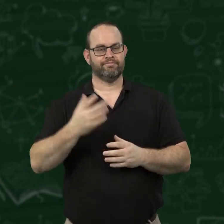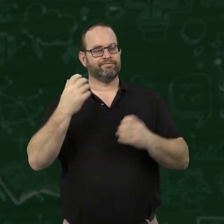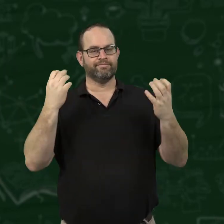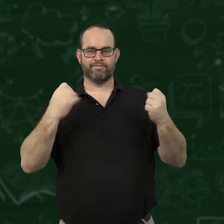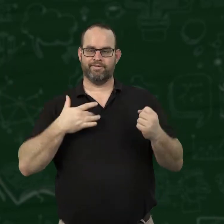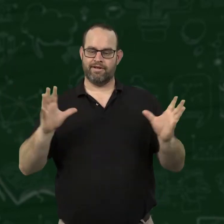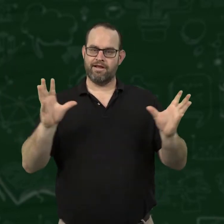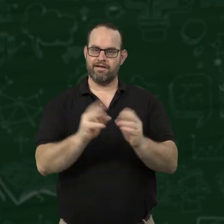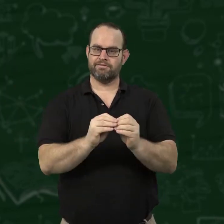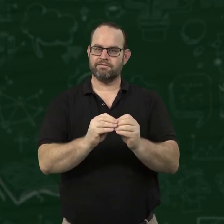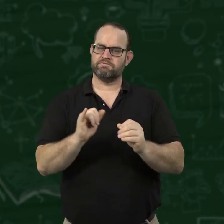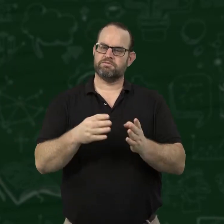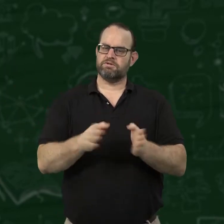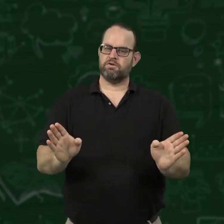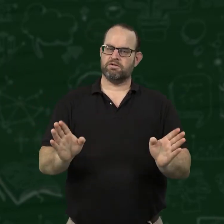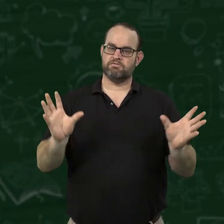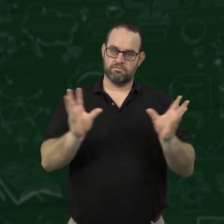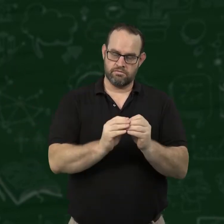We tend to sign addition using the sign ADD horizontally to represent the general concept of addition.